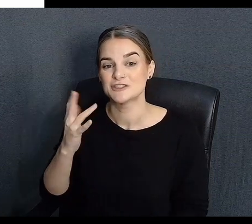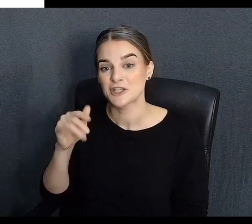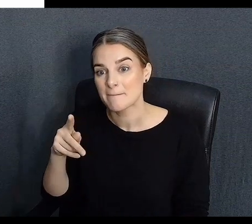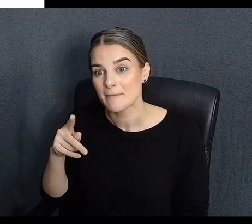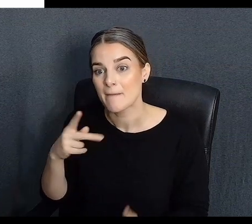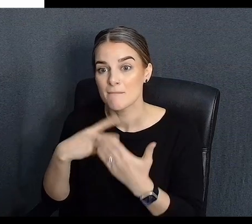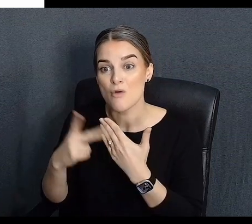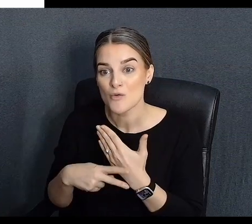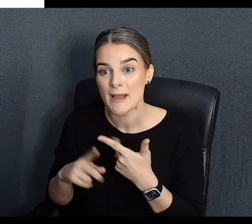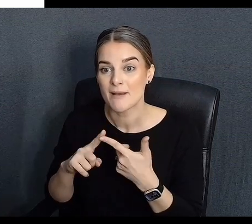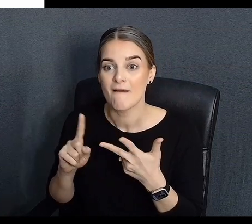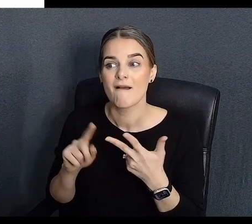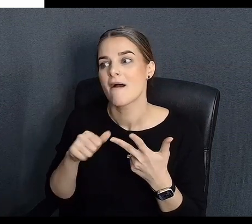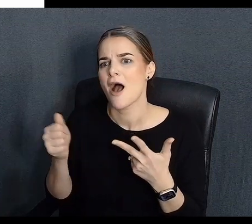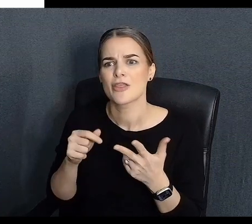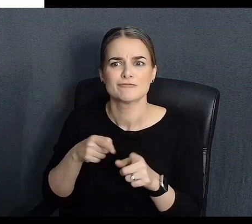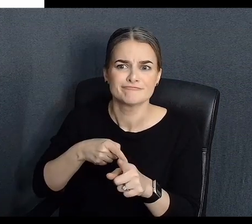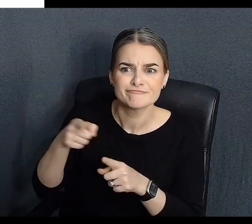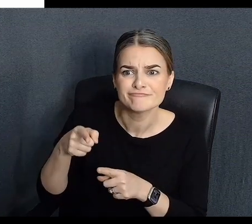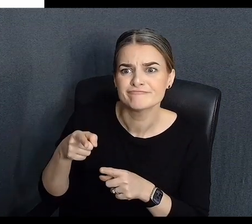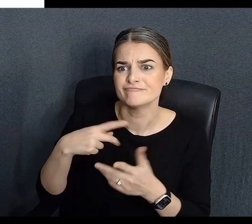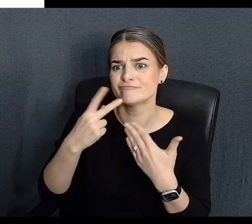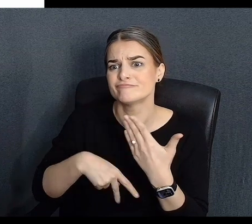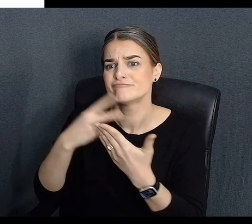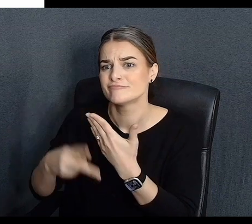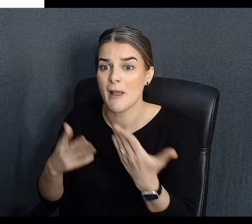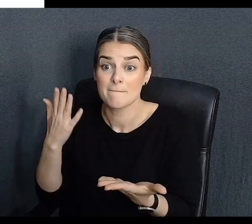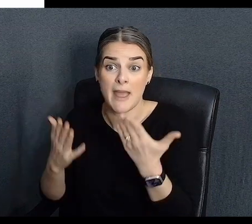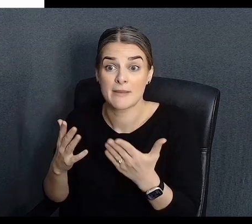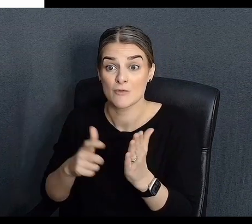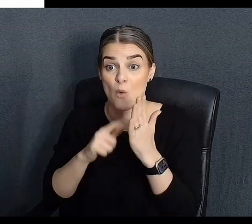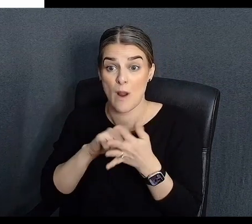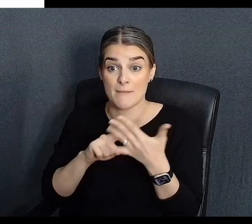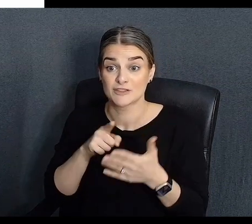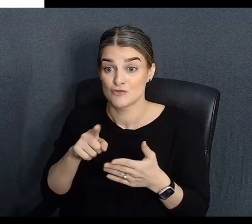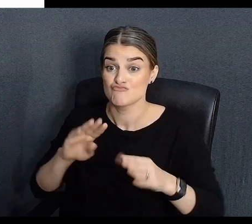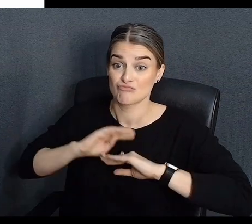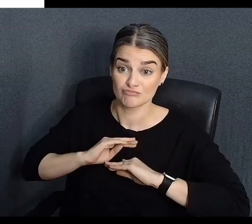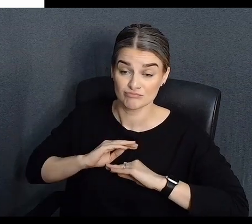other special programs that people might be eligible for, and then our private funding sources.